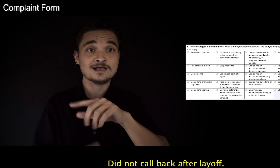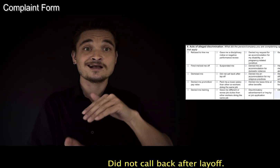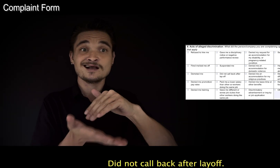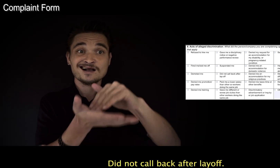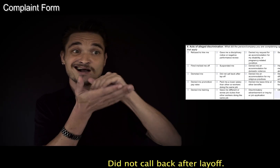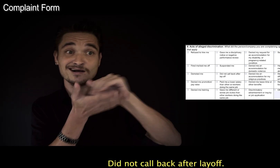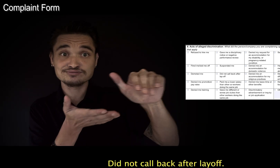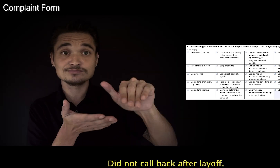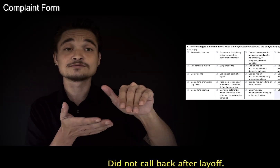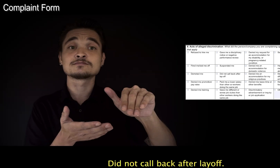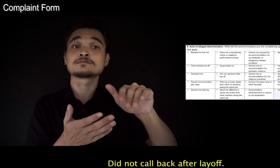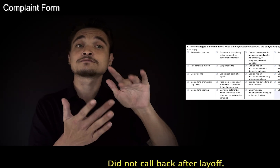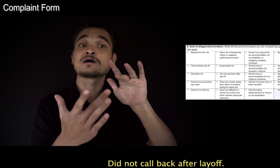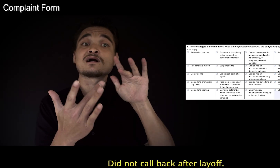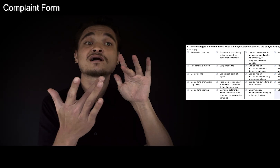Did not call back after layoff.